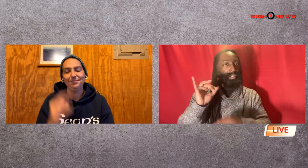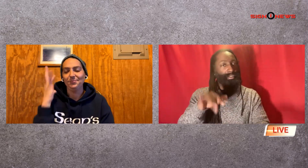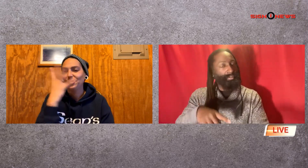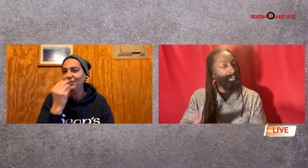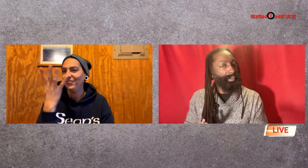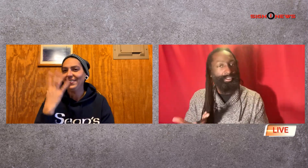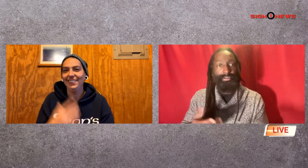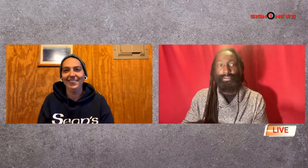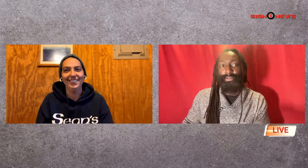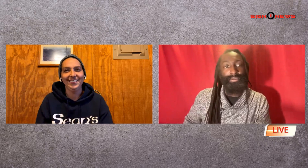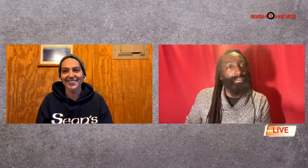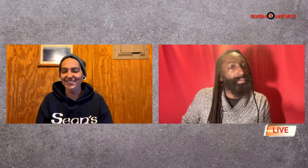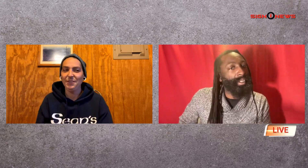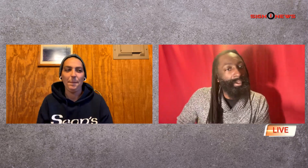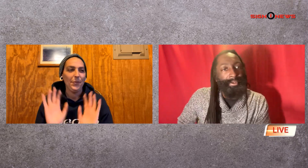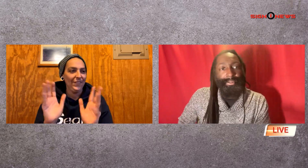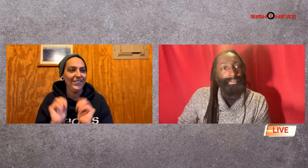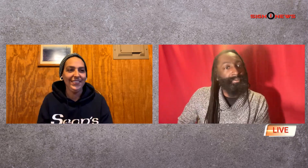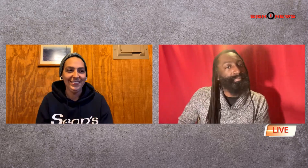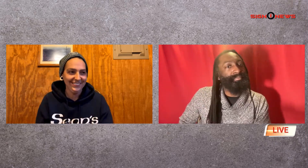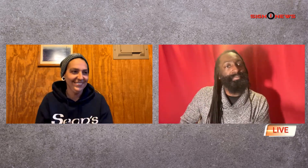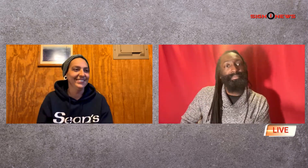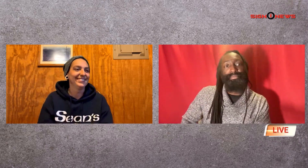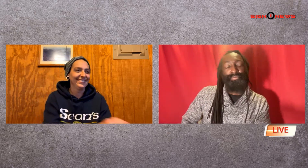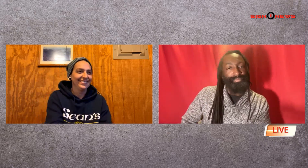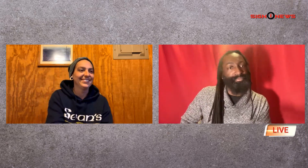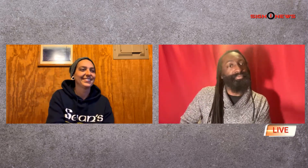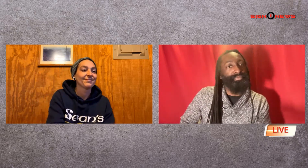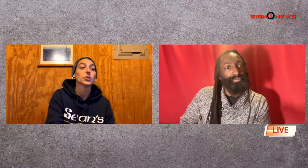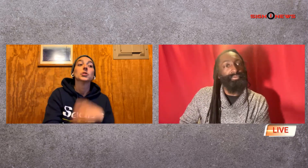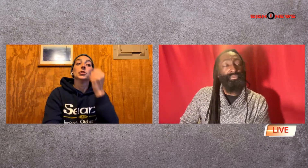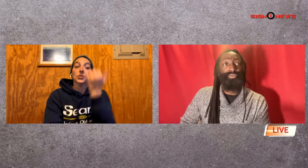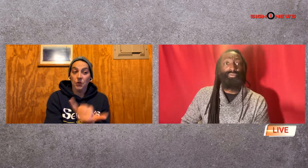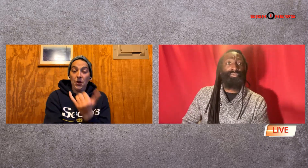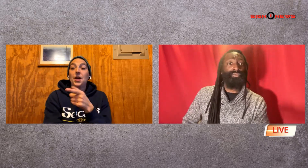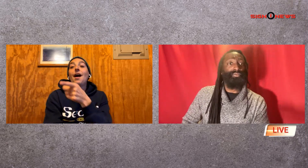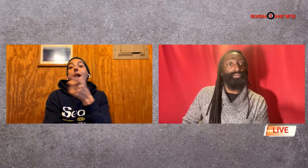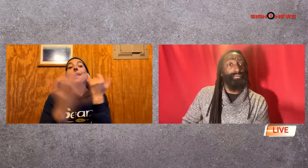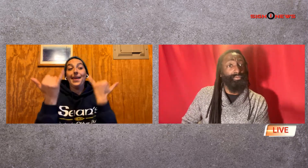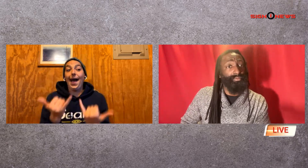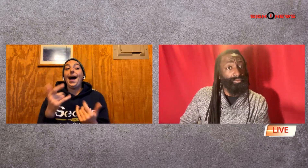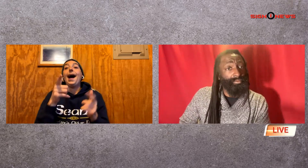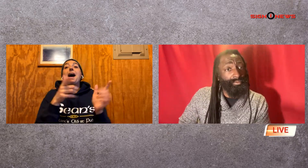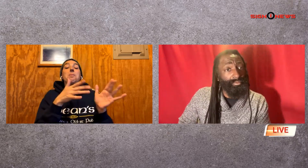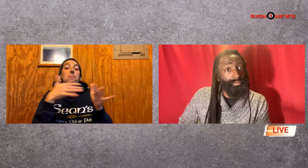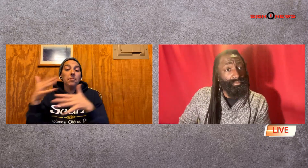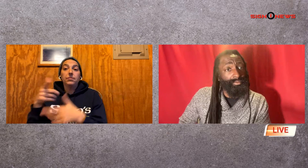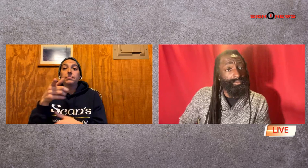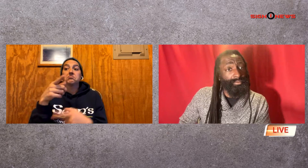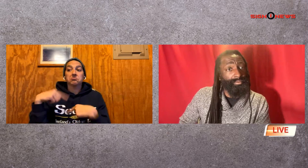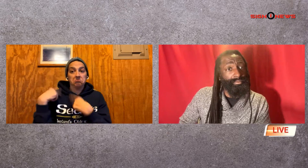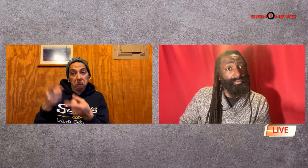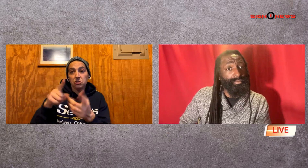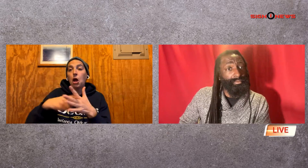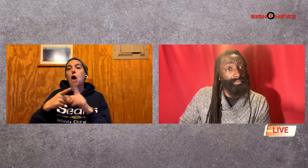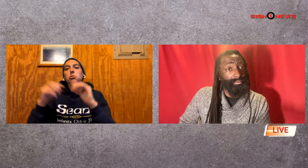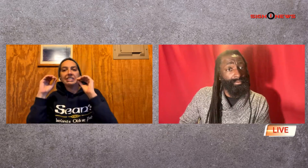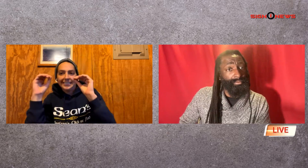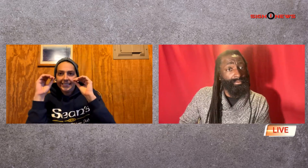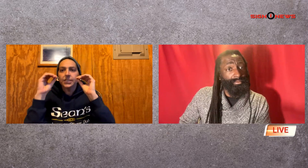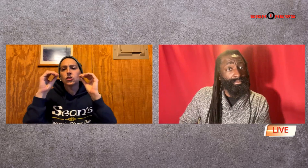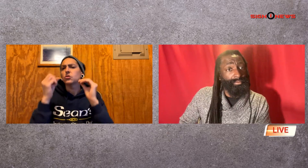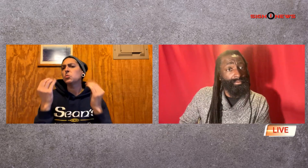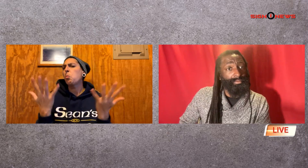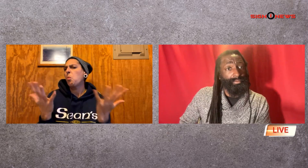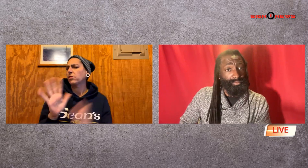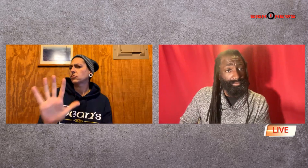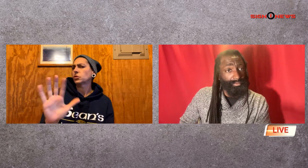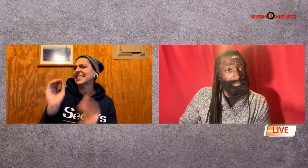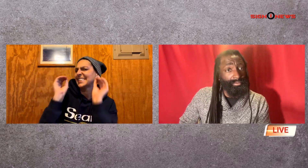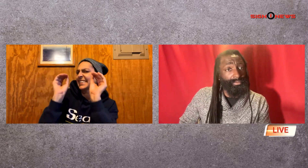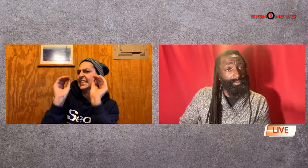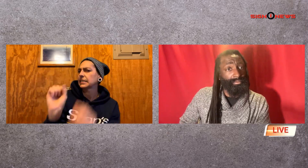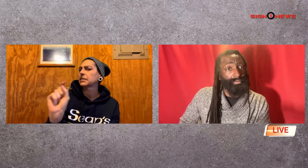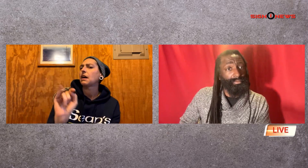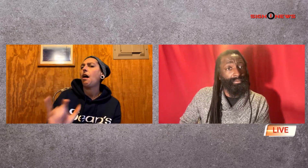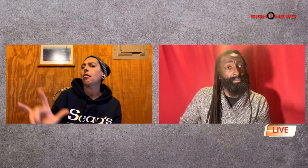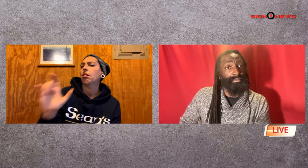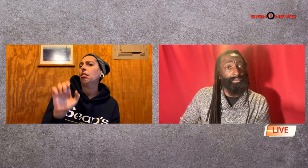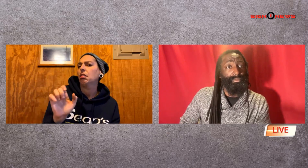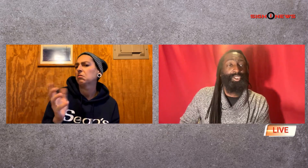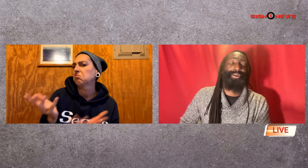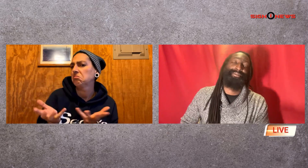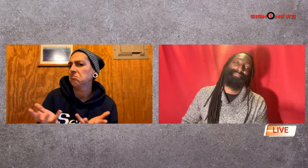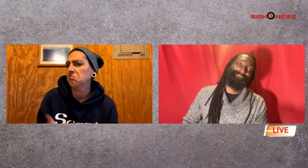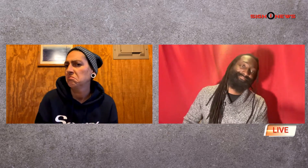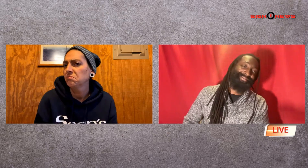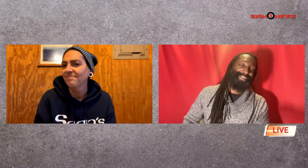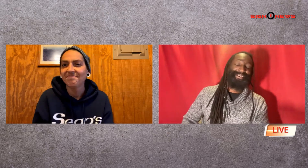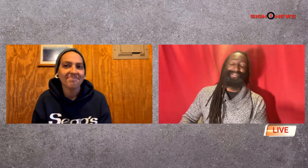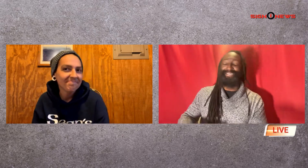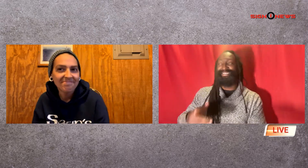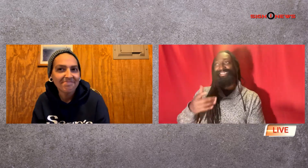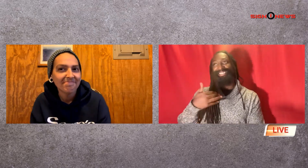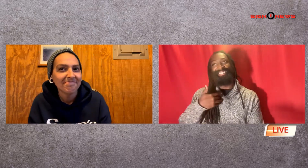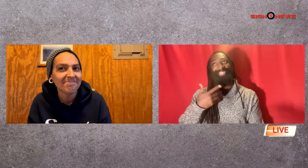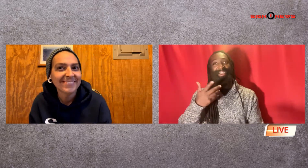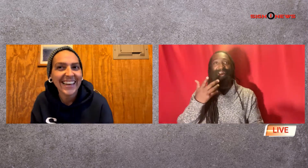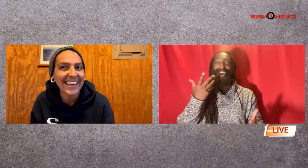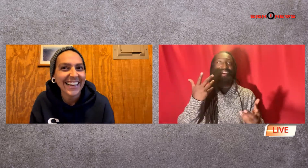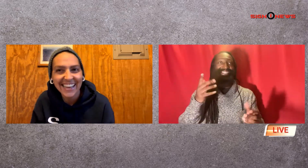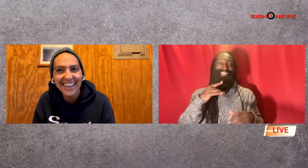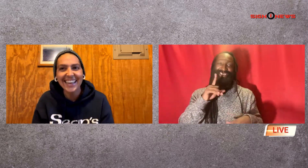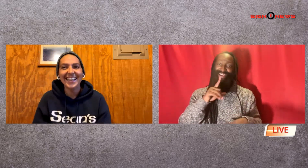that's beautiful perfect so now so you started teaching what your teaching style that's a